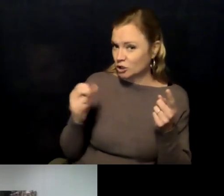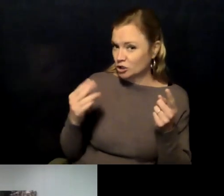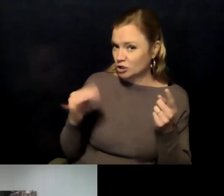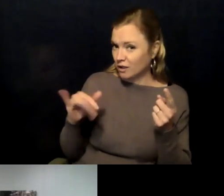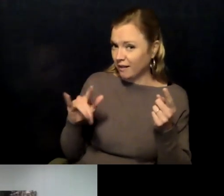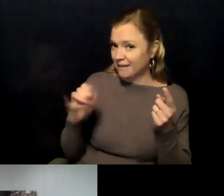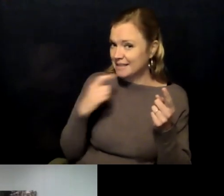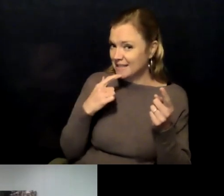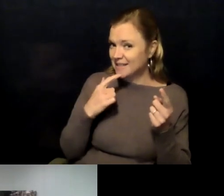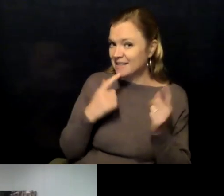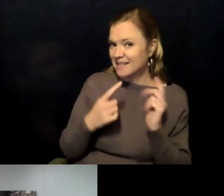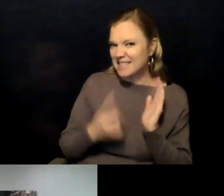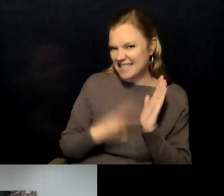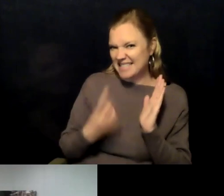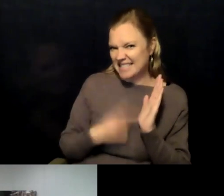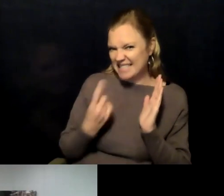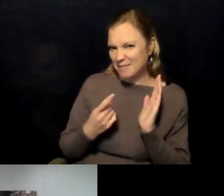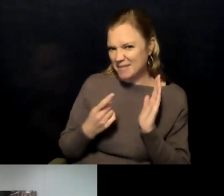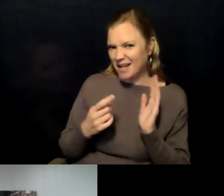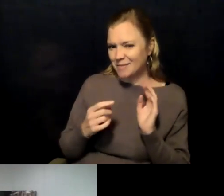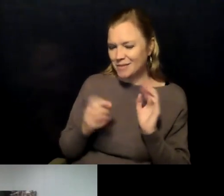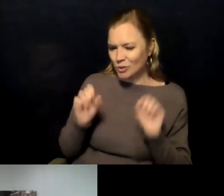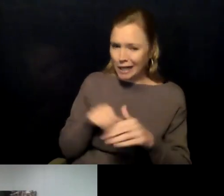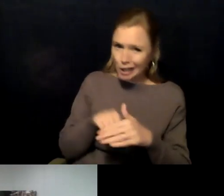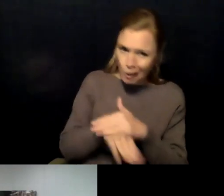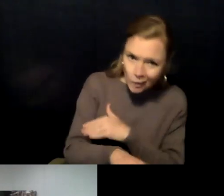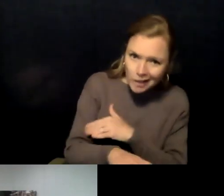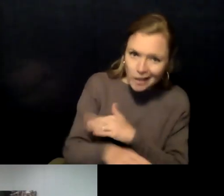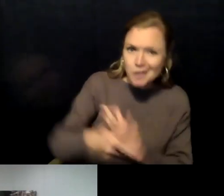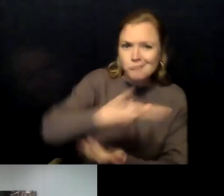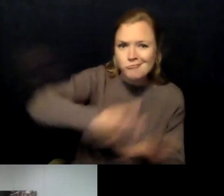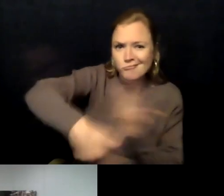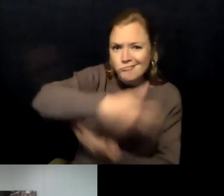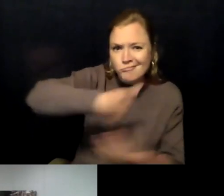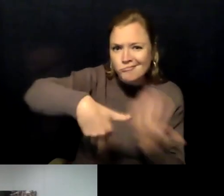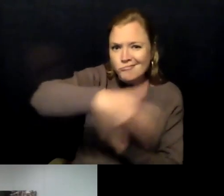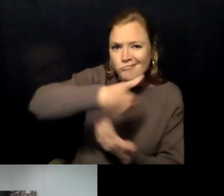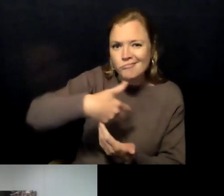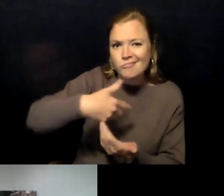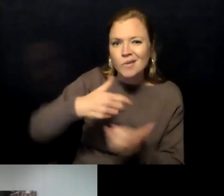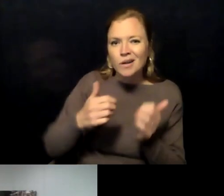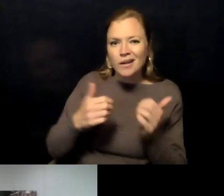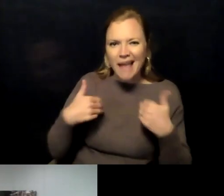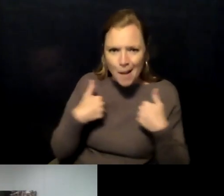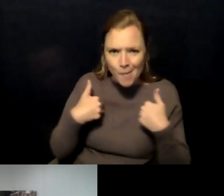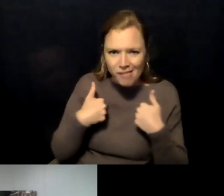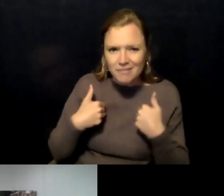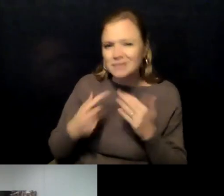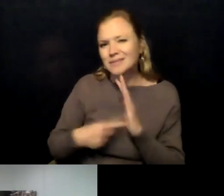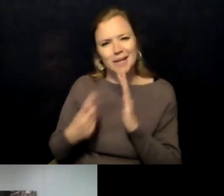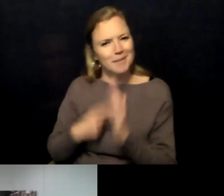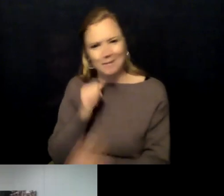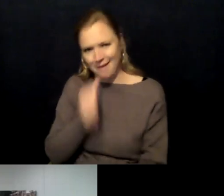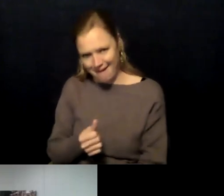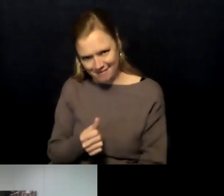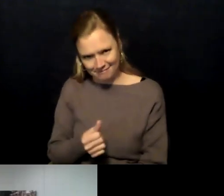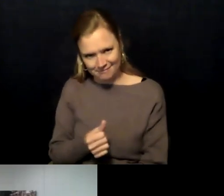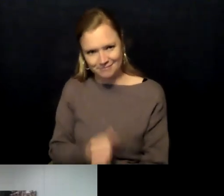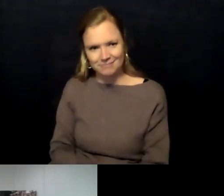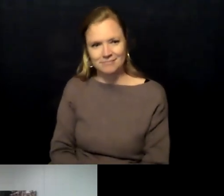And we follow pretty strict safety guidelines. [Tina] Yes definitely, very true. [Shellie] And the Association of Zoos